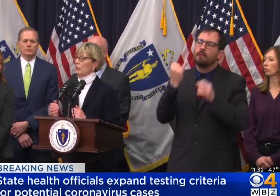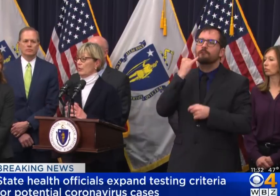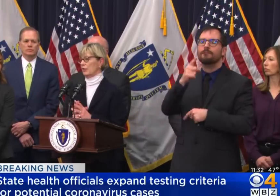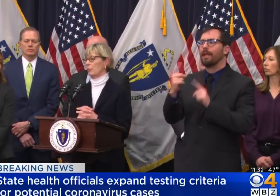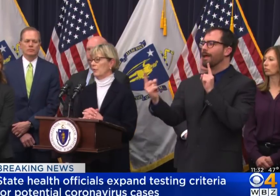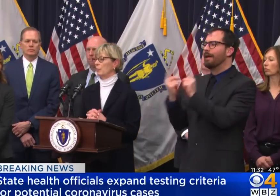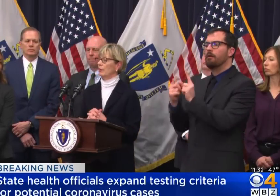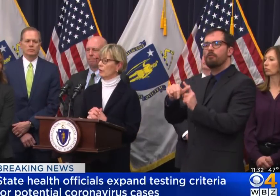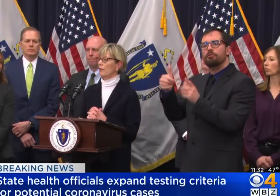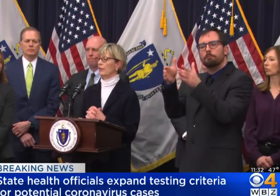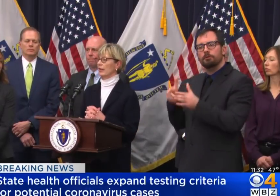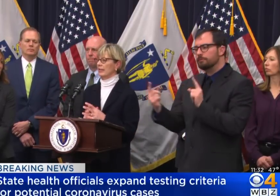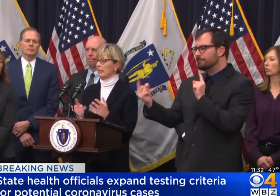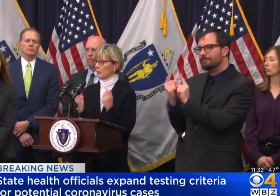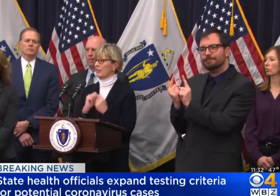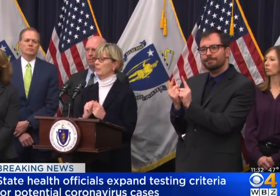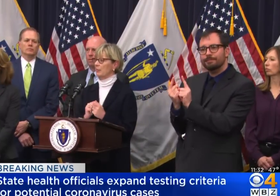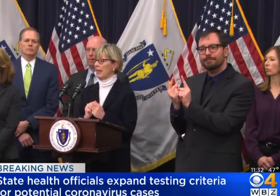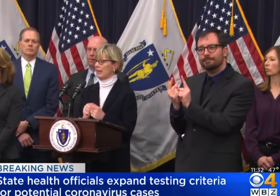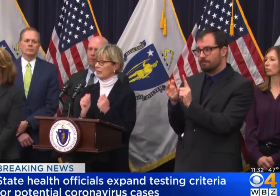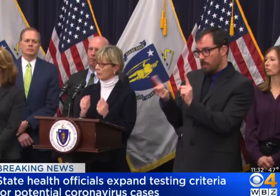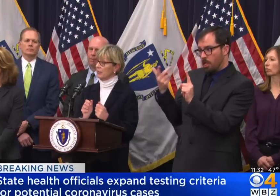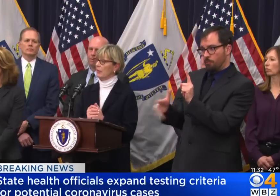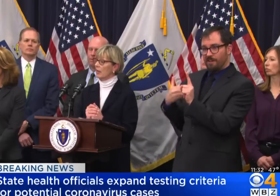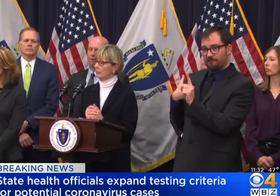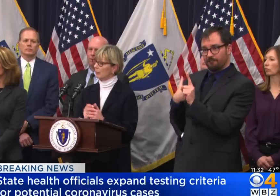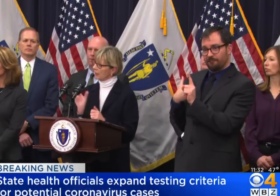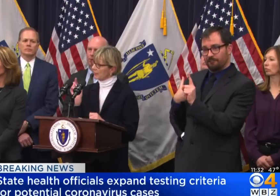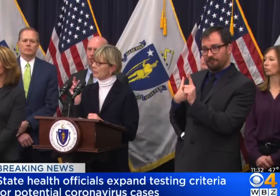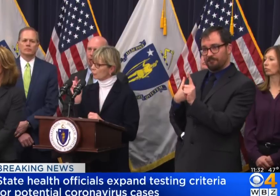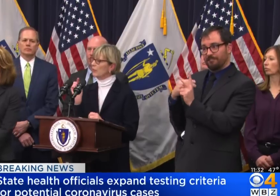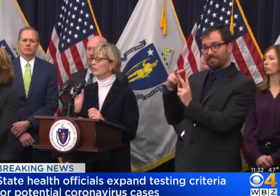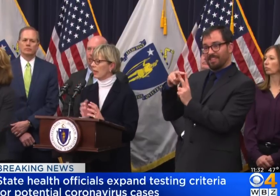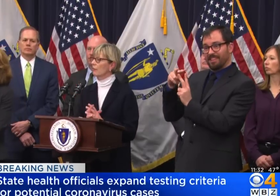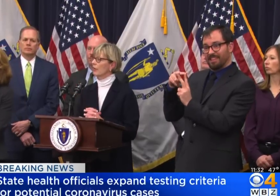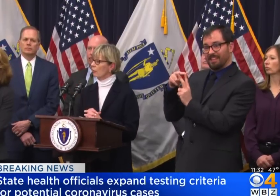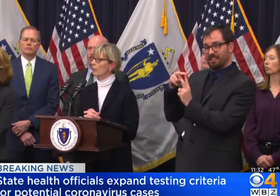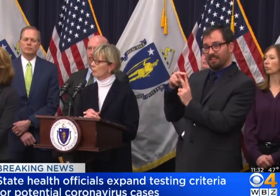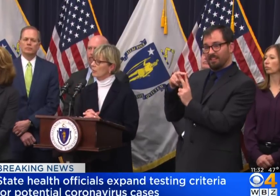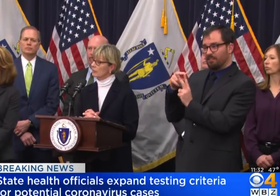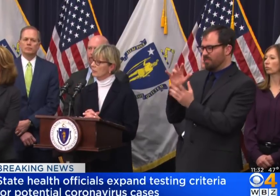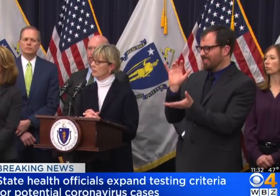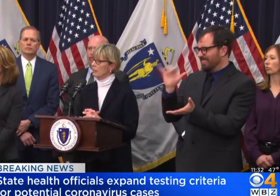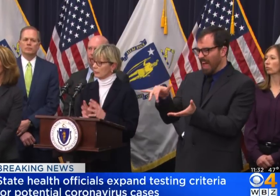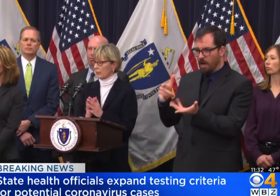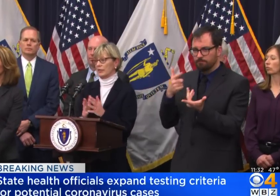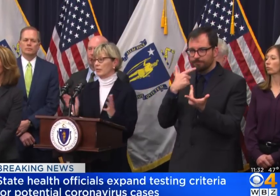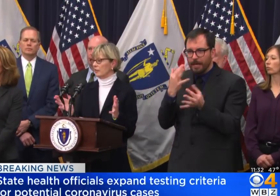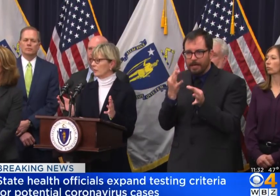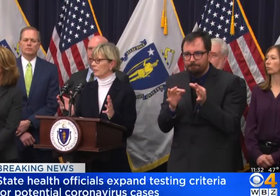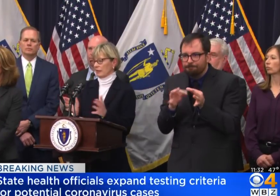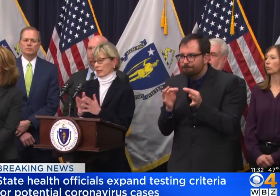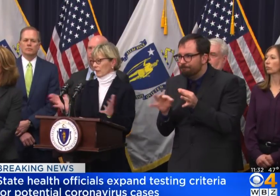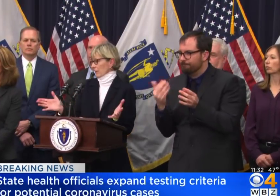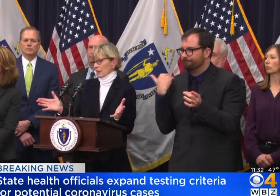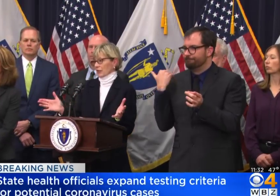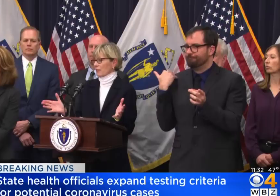LINKED TO, LIKE, TRAVEL, FOR EXAMPLE, OR THAT I HAD COME INTO CONTACT, I LITERALLY HAD COME INTO CONTACT WITH SOMEONE WITH COVID-19 AND WAS SYMPTOMATIC AND